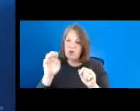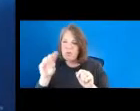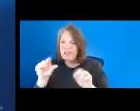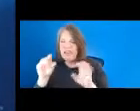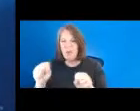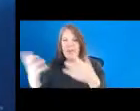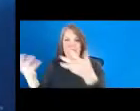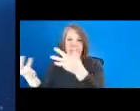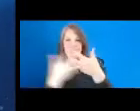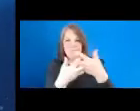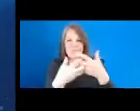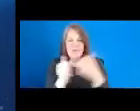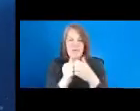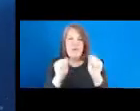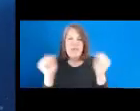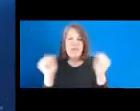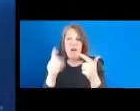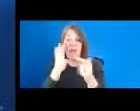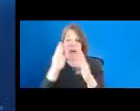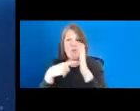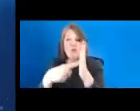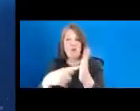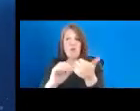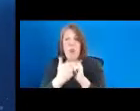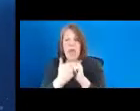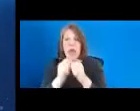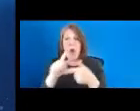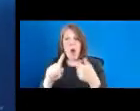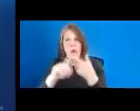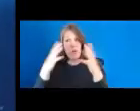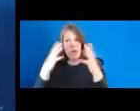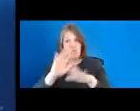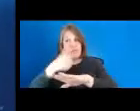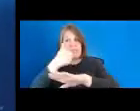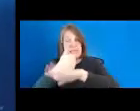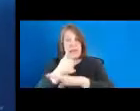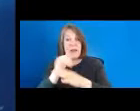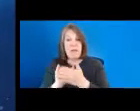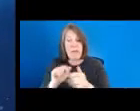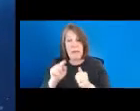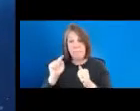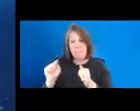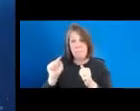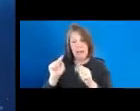Again, I will show you how. Once you set that up, the button appears at the bottom, either